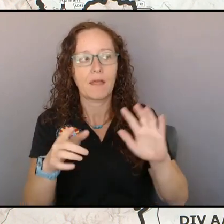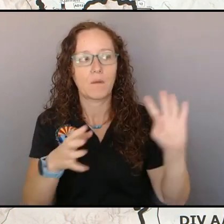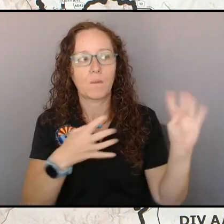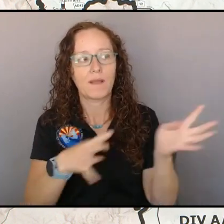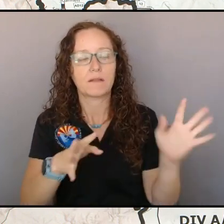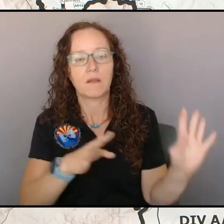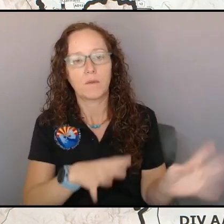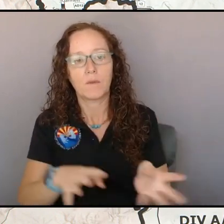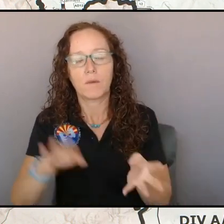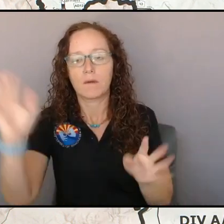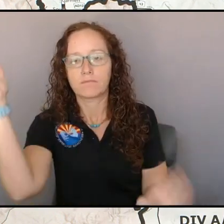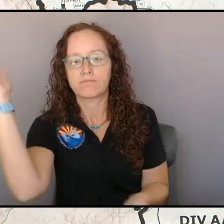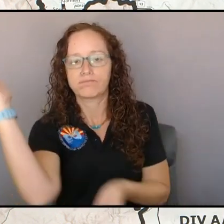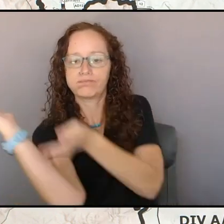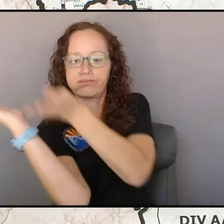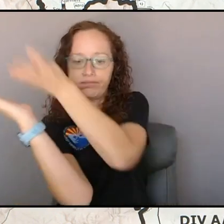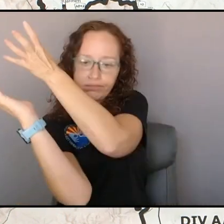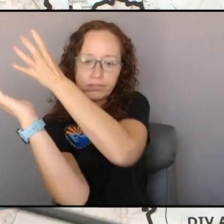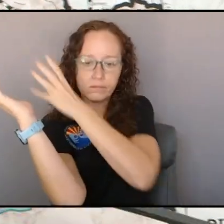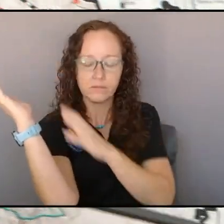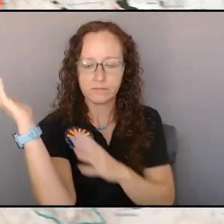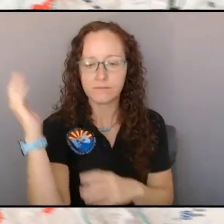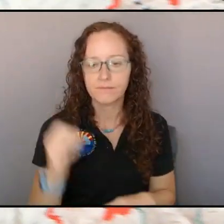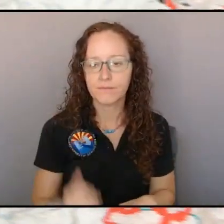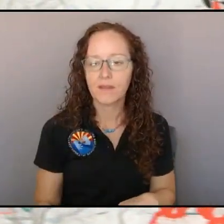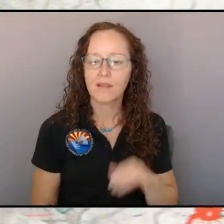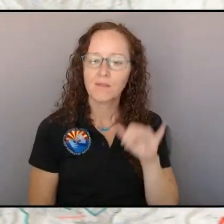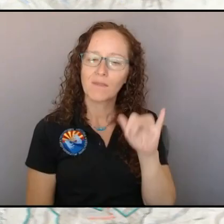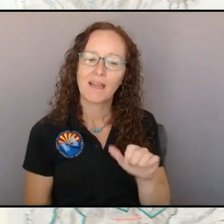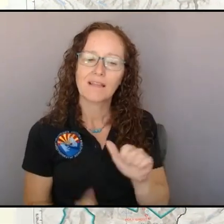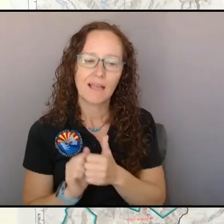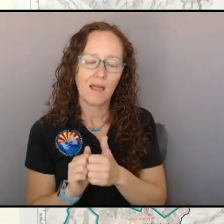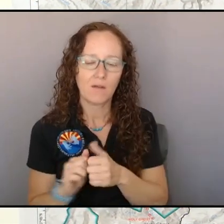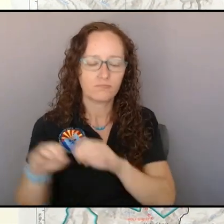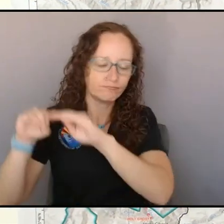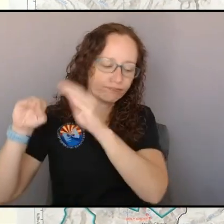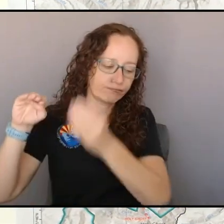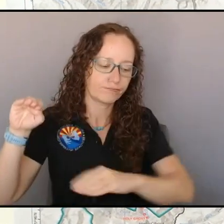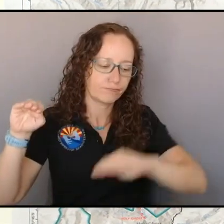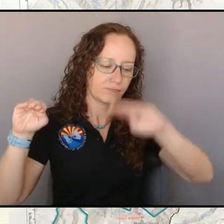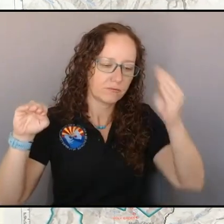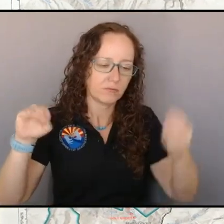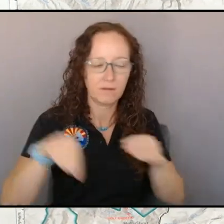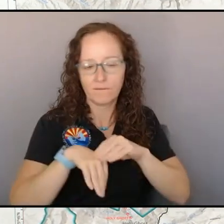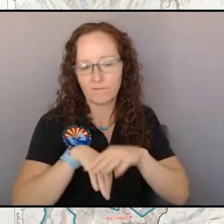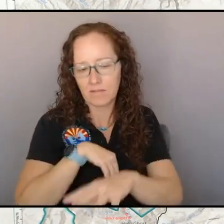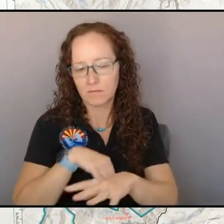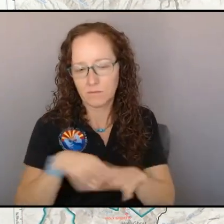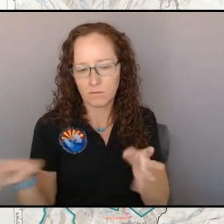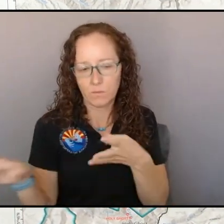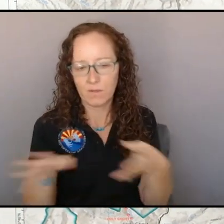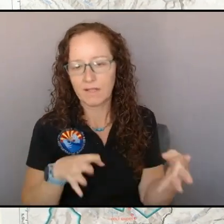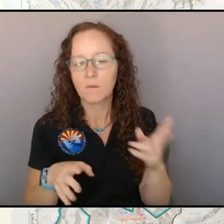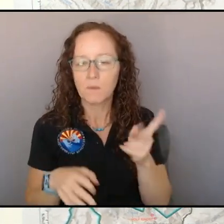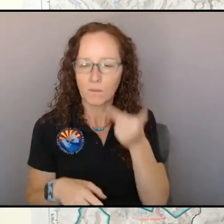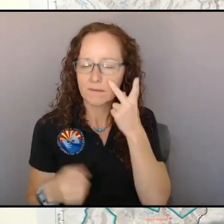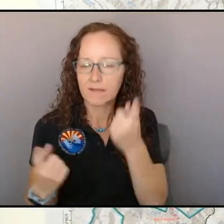like and we'll see a bit of that as we go into the day to day. Especially along these western slopes here and within